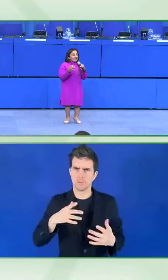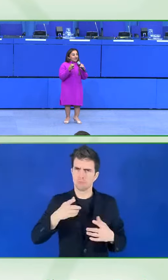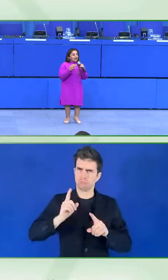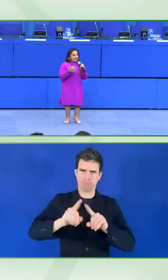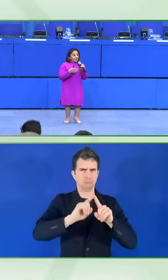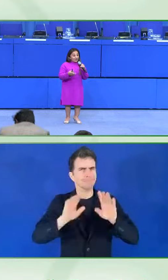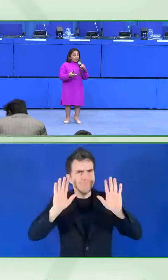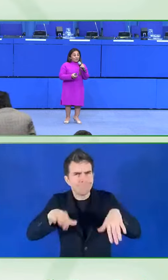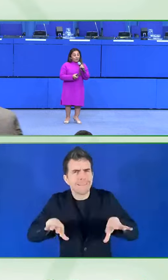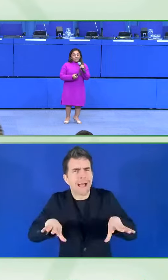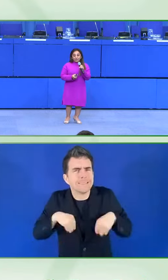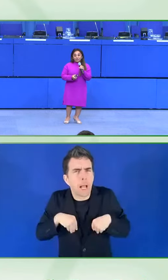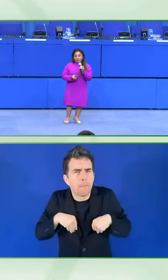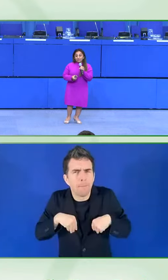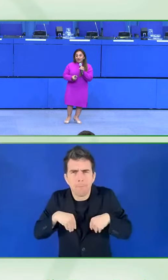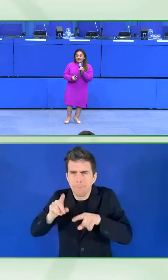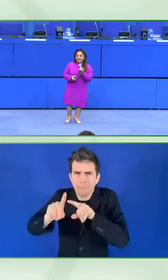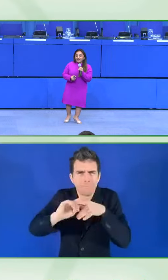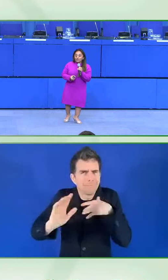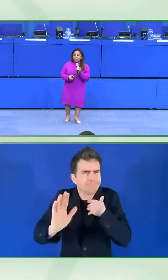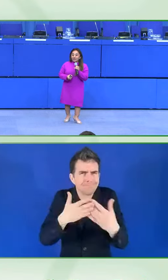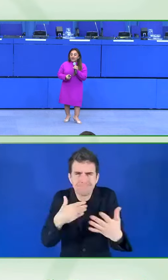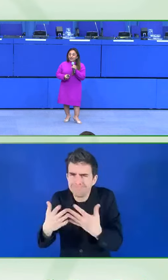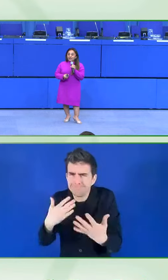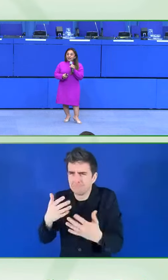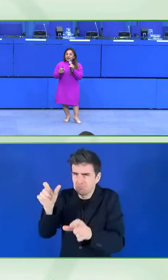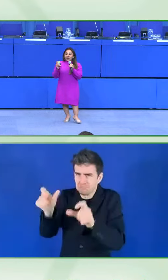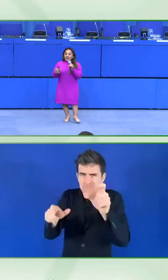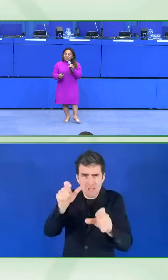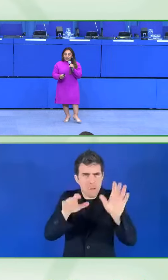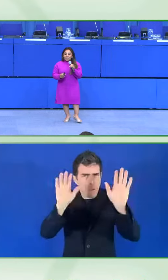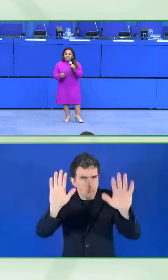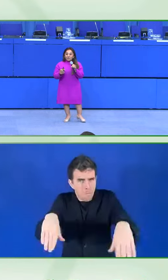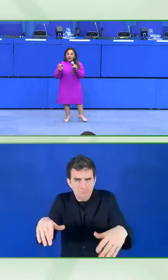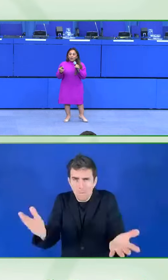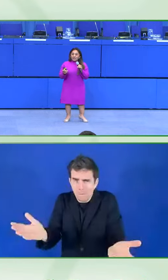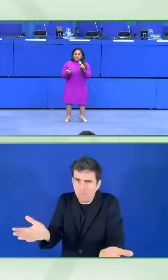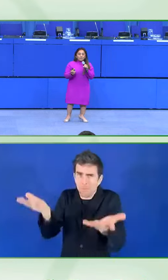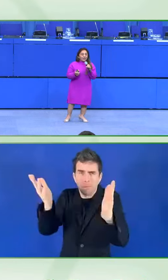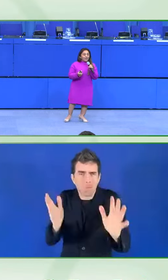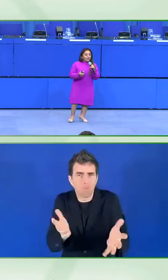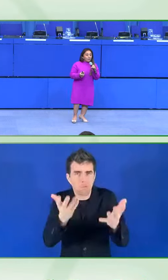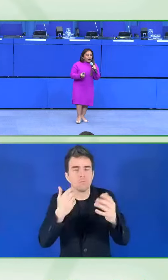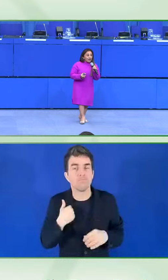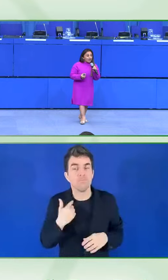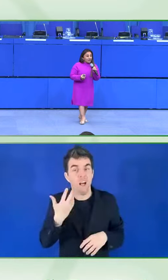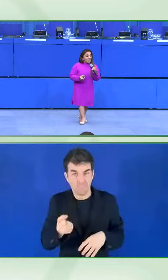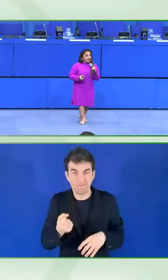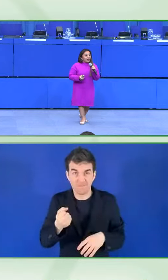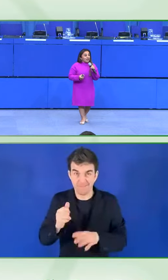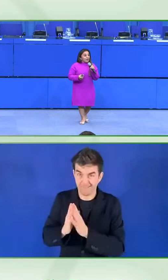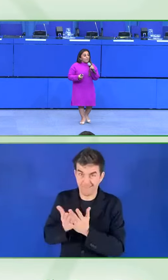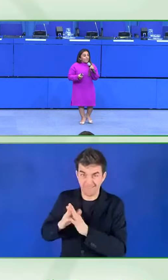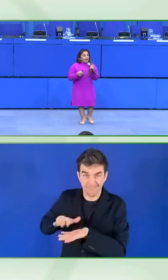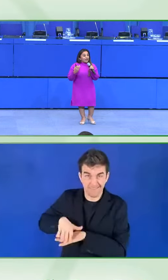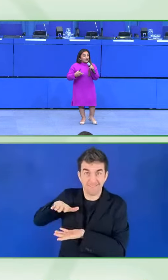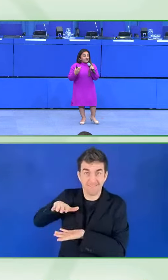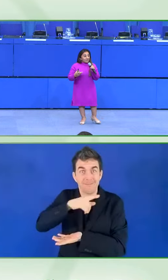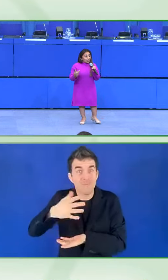It is really difficult for me to say it was a good thing or a bad thing for me to go to